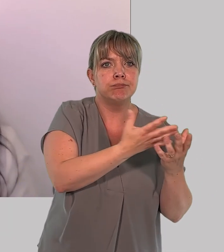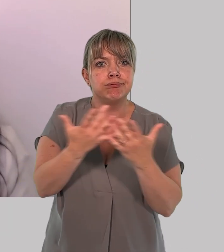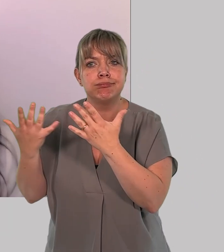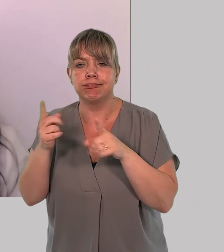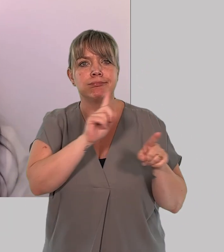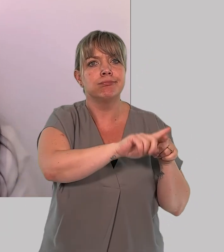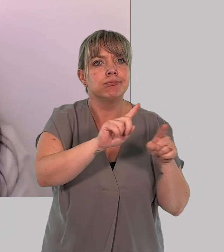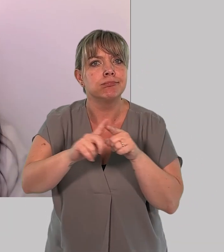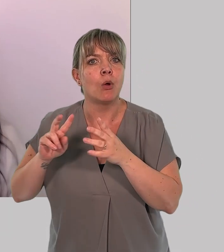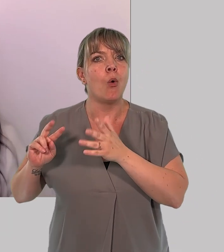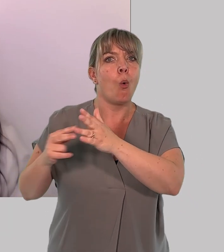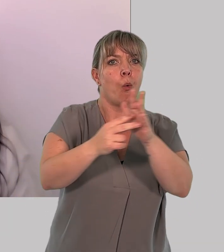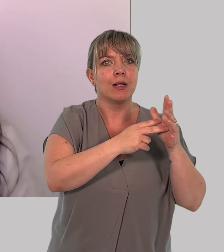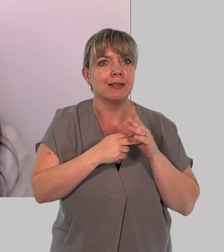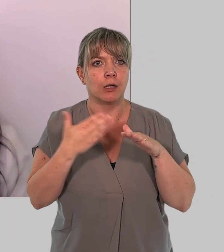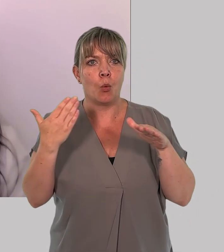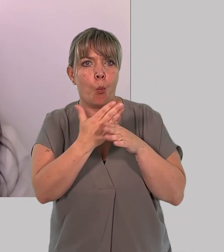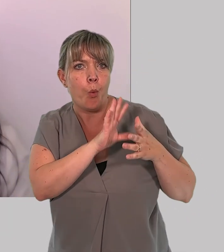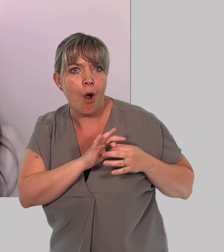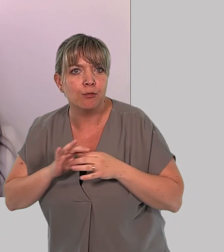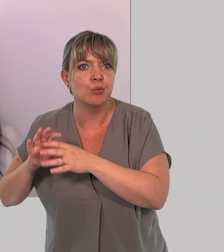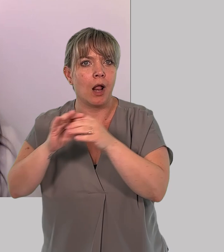educators, healthcare workers, and patients.